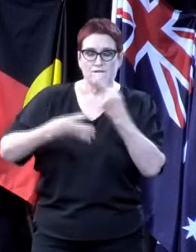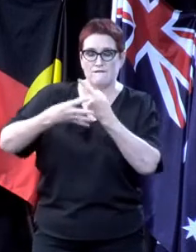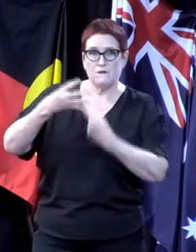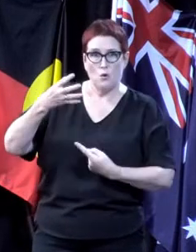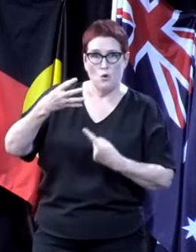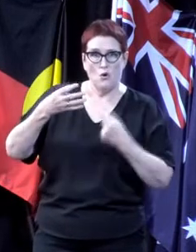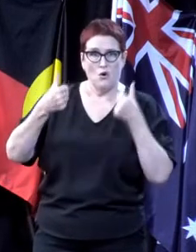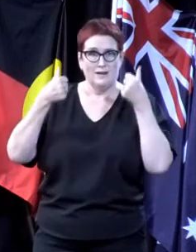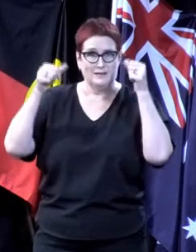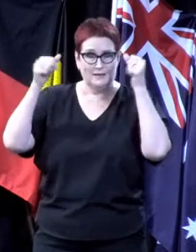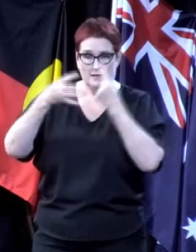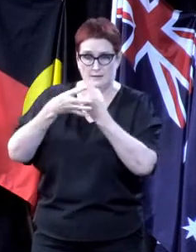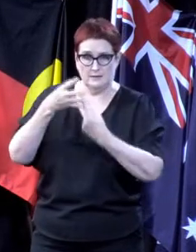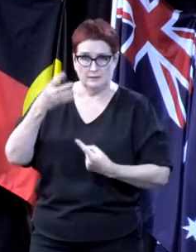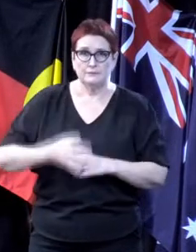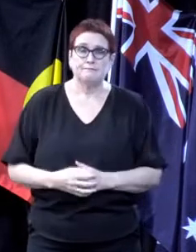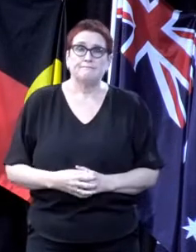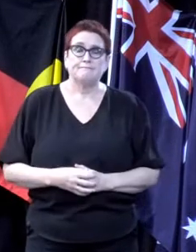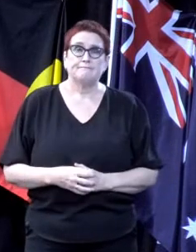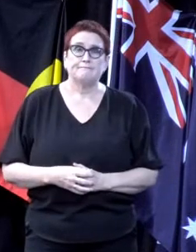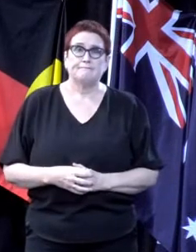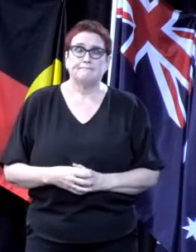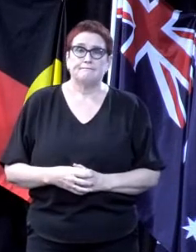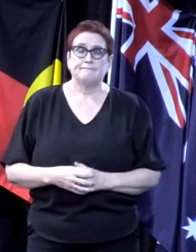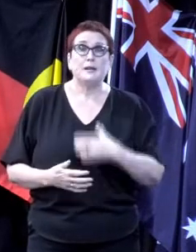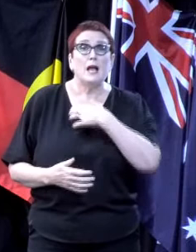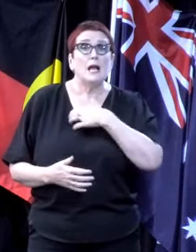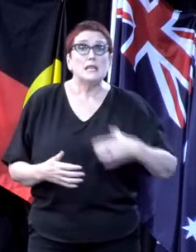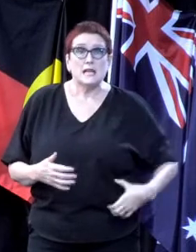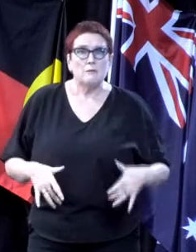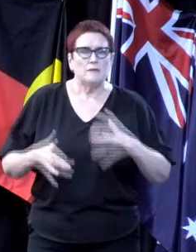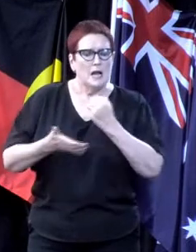This implementation's given the highest level of priority, of oversight, and governance.